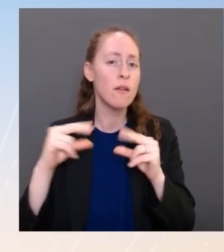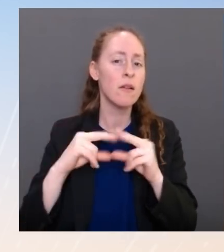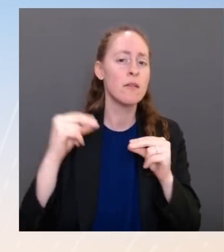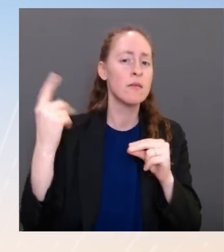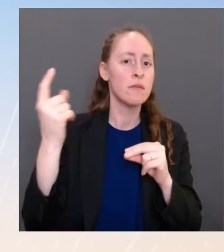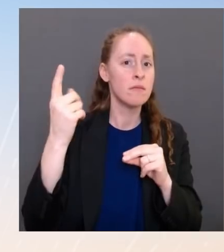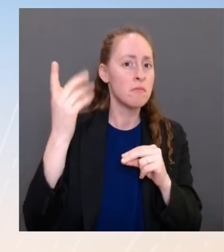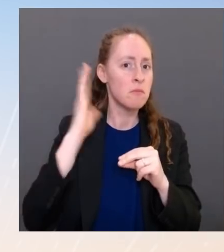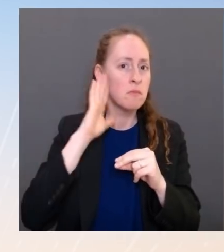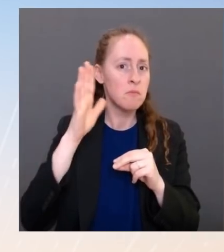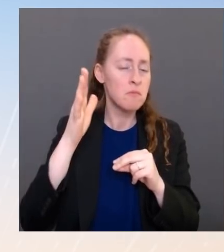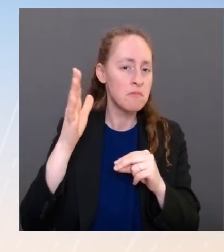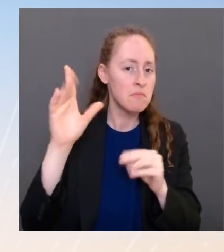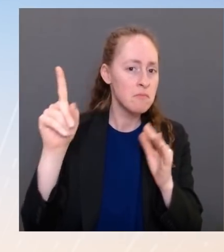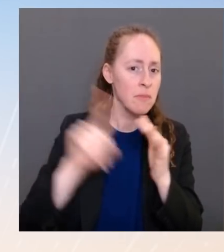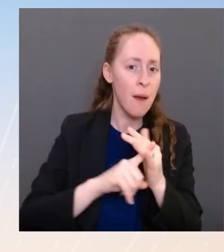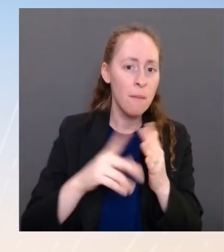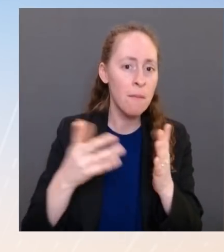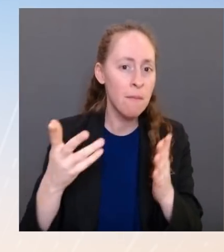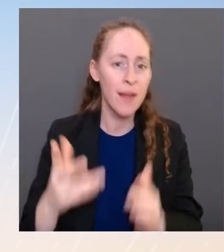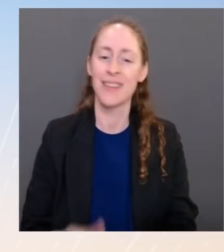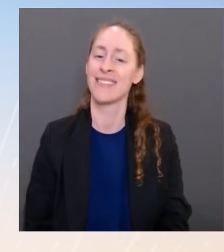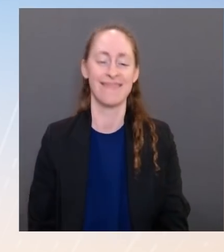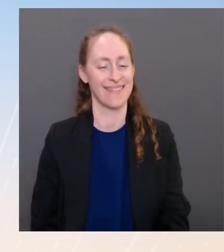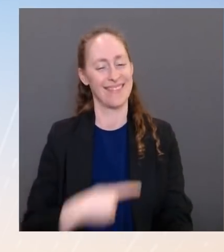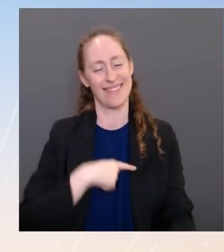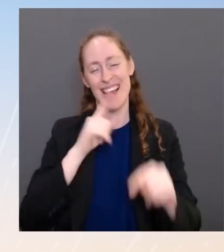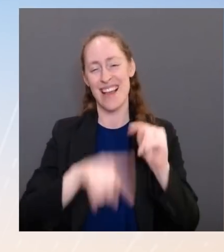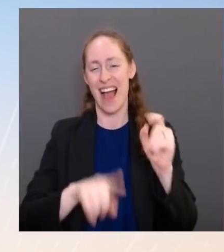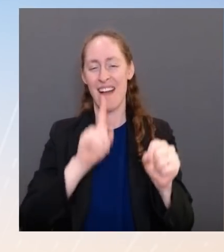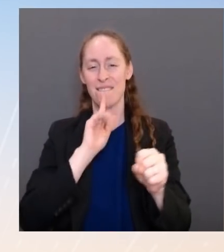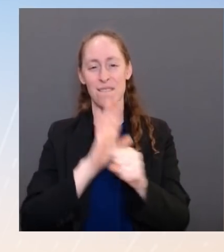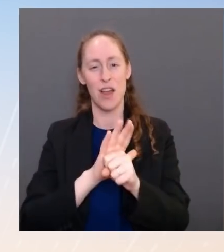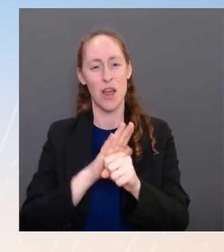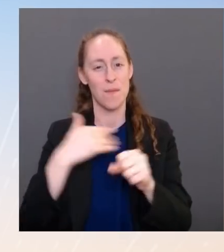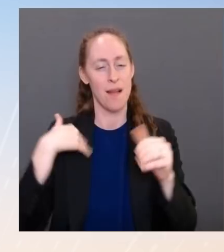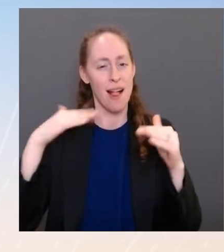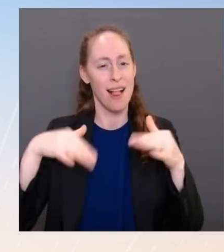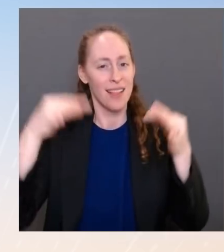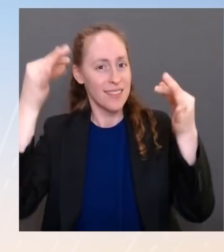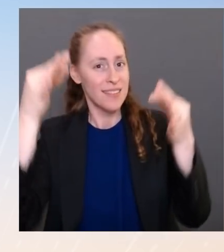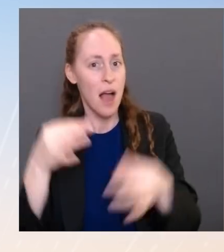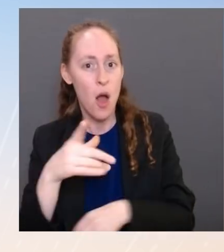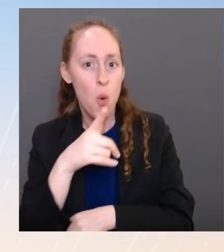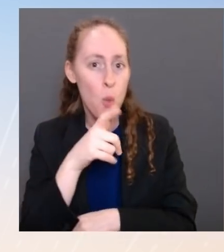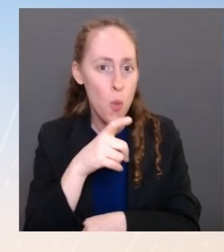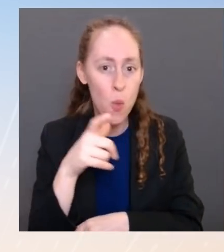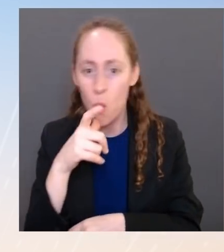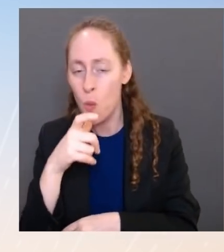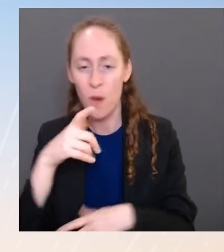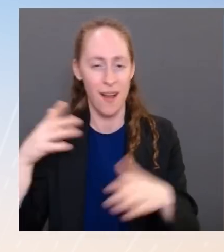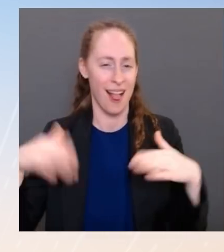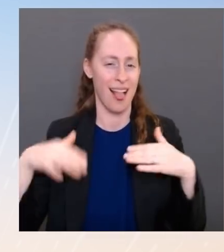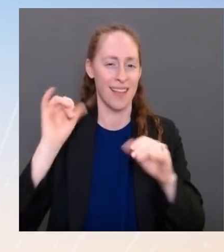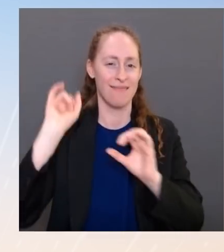Ms. Psaki: We haven't made a decision about who will be invited, and no invitations have been issued yet. The Press: And then, last night at a fundraiser in suburban Washington,